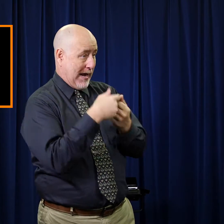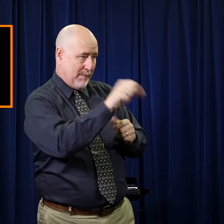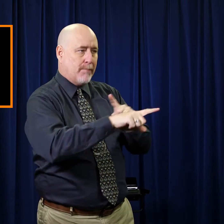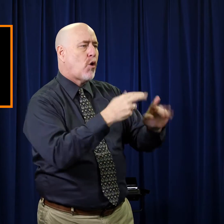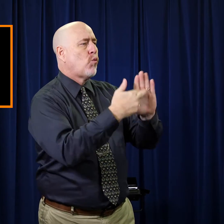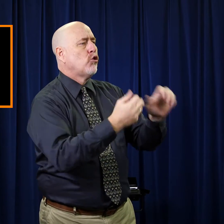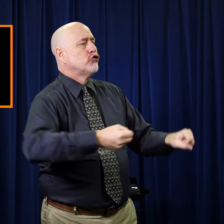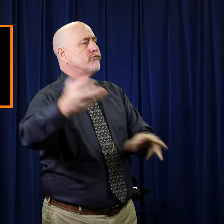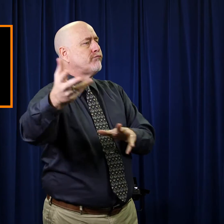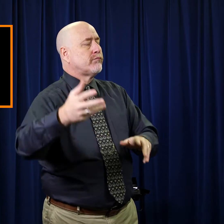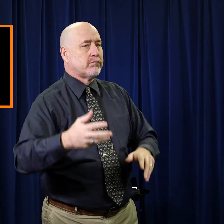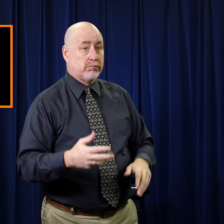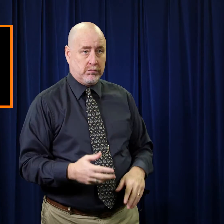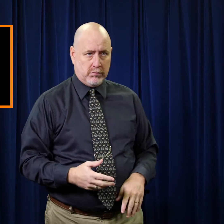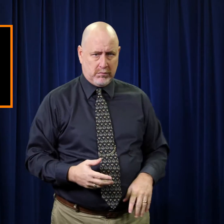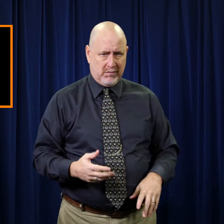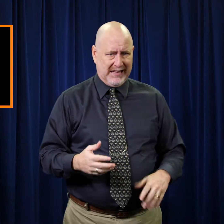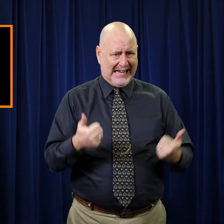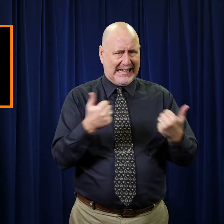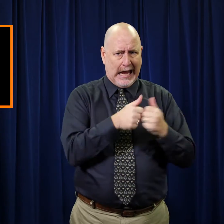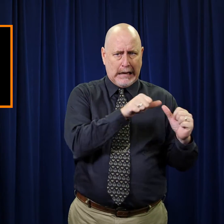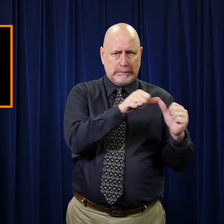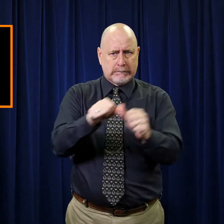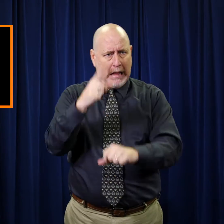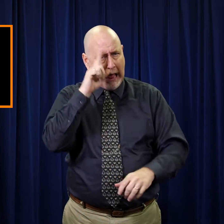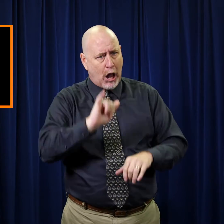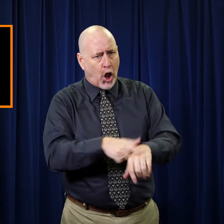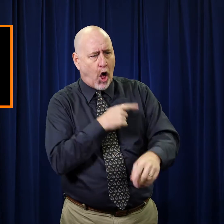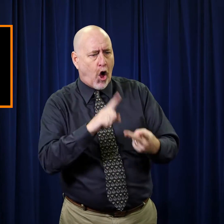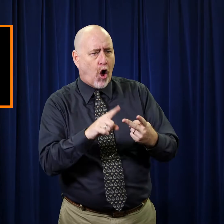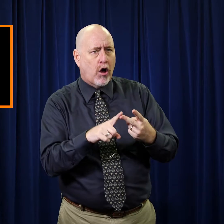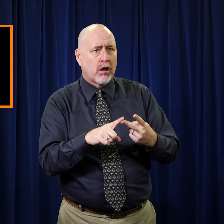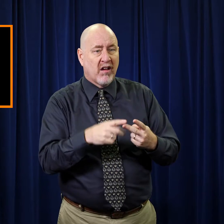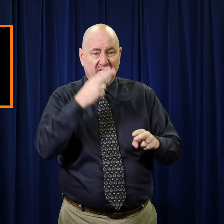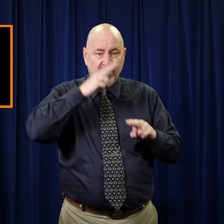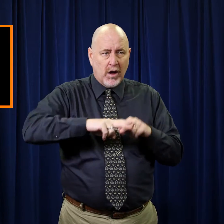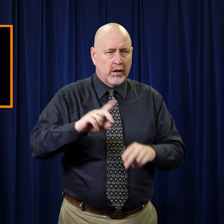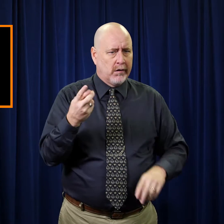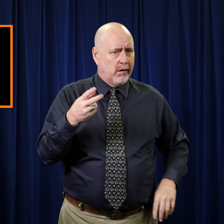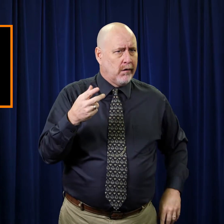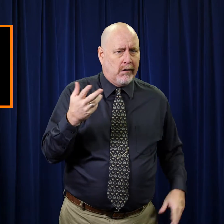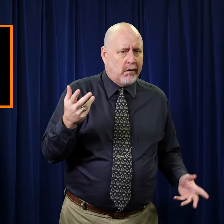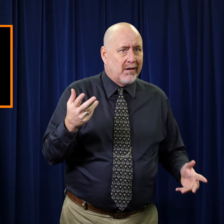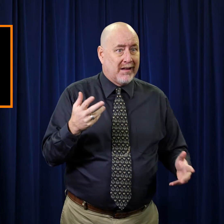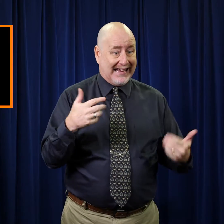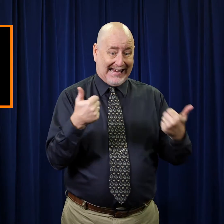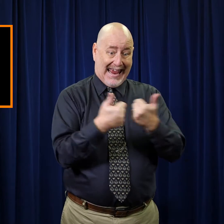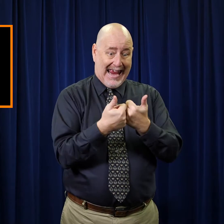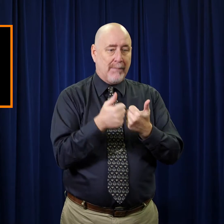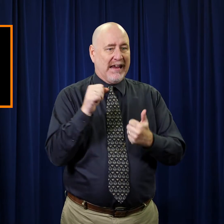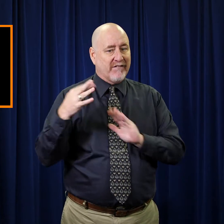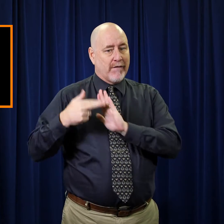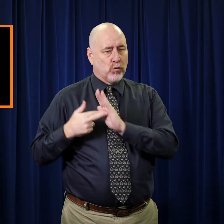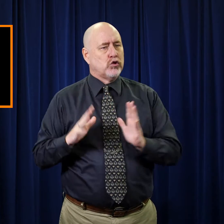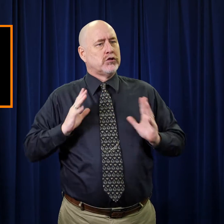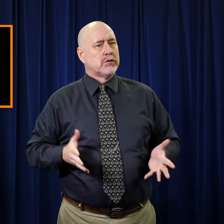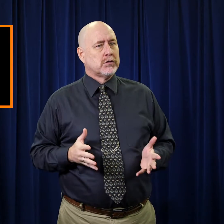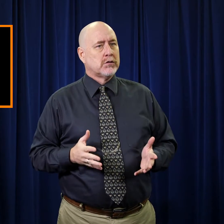we're not going have any rules. How long do you suppose the game's going to last? How long would it be fun? It wouldn't be fun. You can only play the game if there are